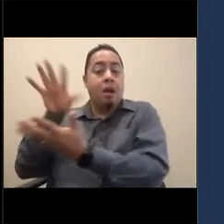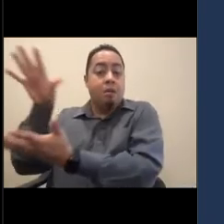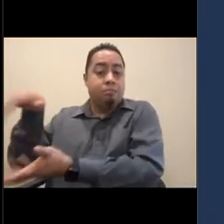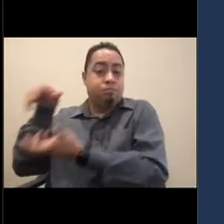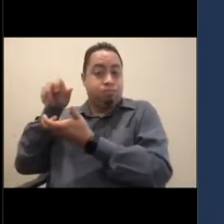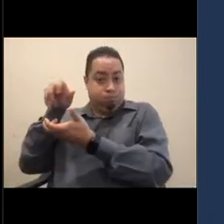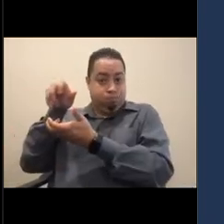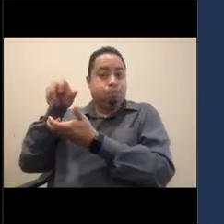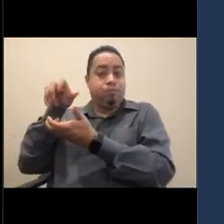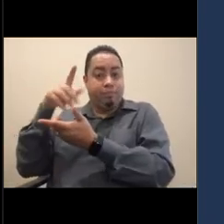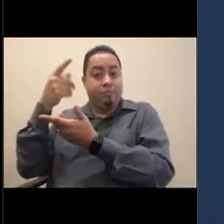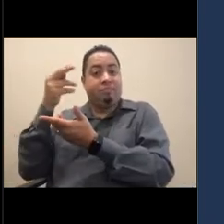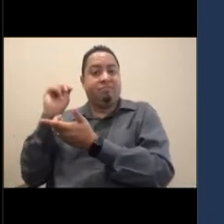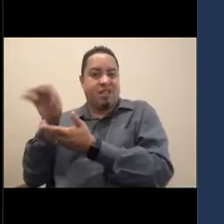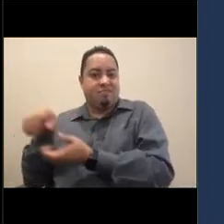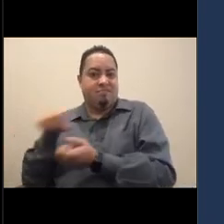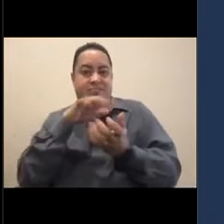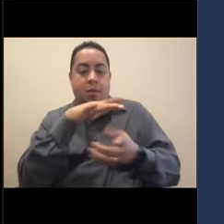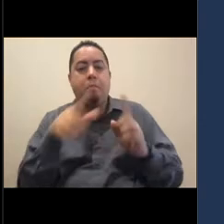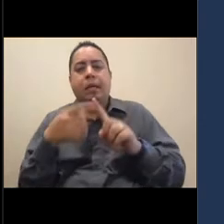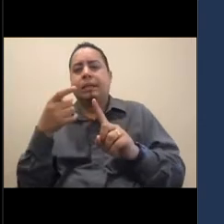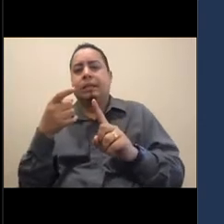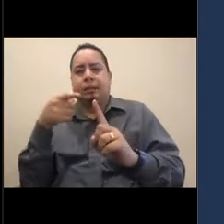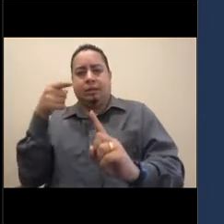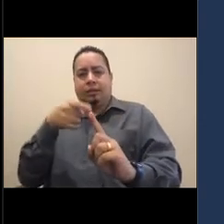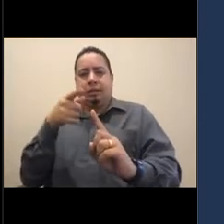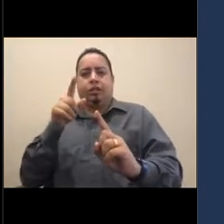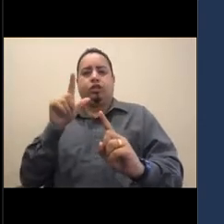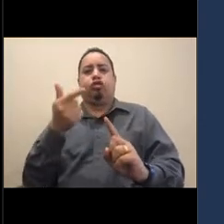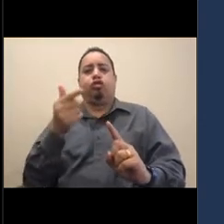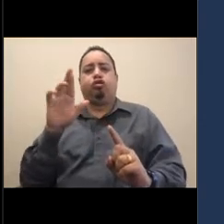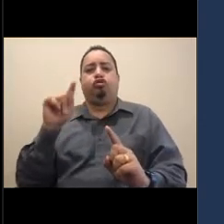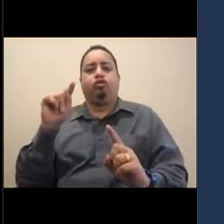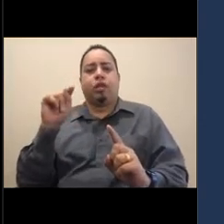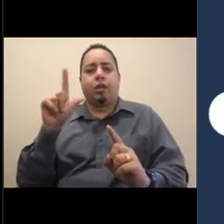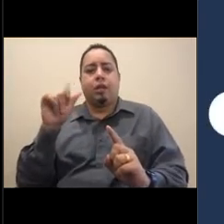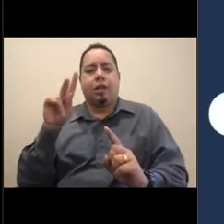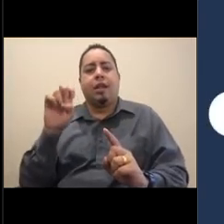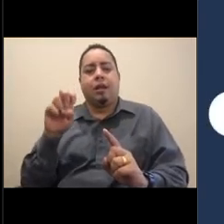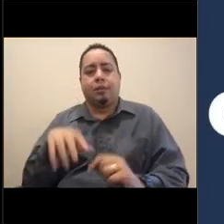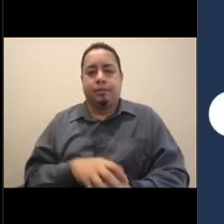but they predominantly came from the Great Lakes. Great, okay. We have more questions,